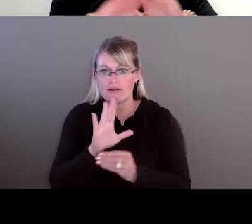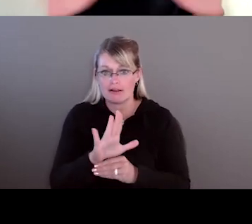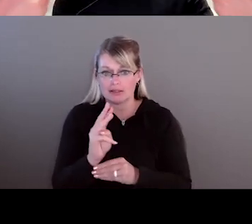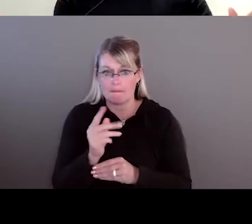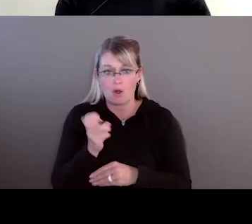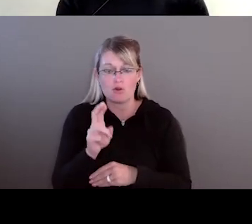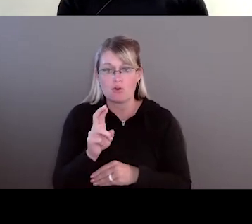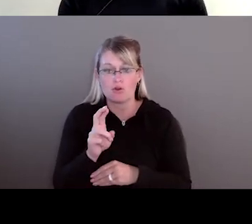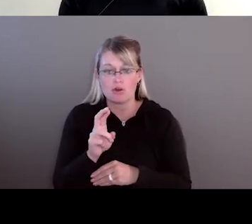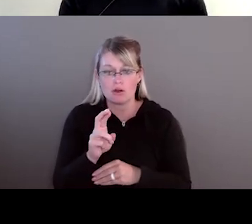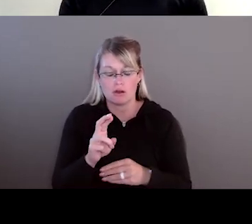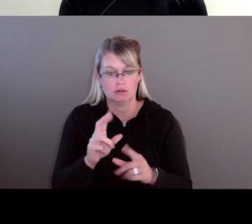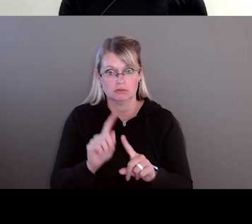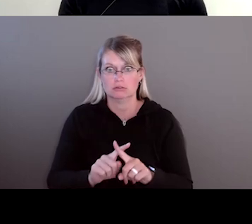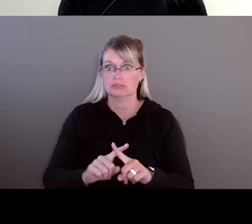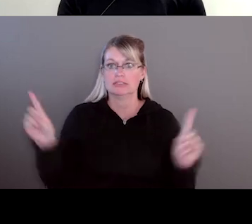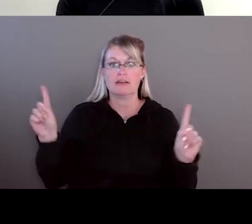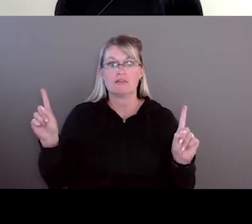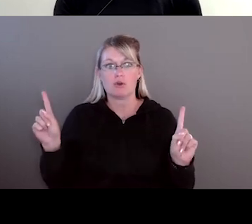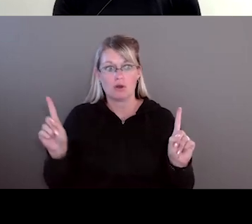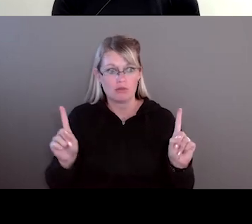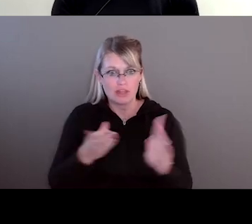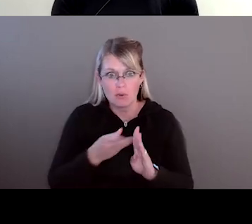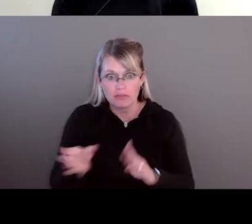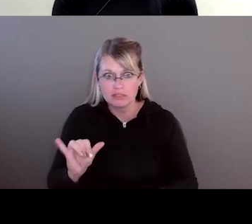the application took on a whole new life for him. There were things -- oh, my gosh,